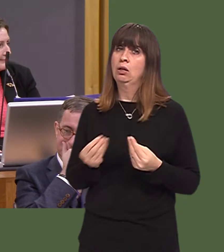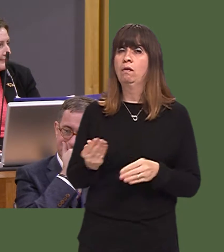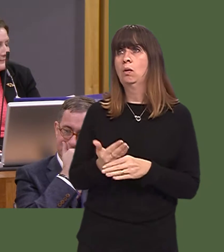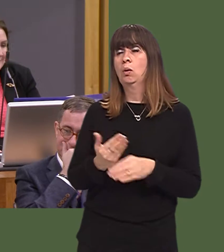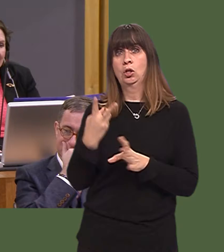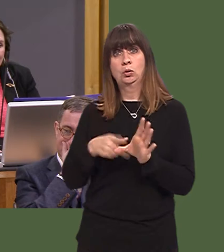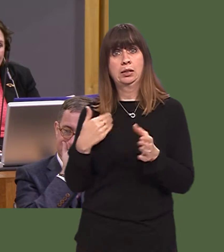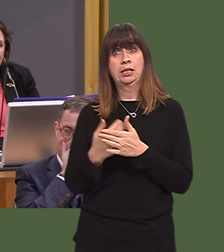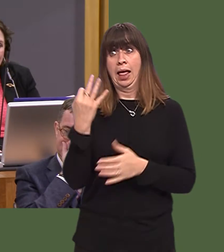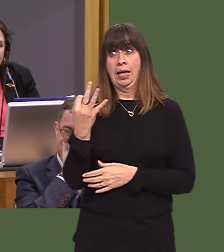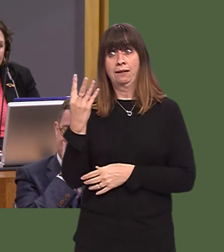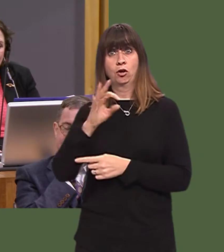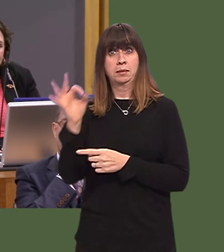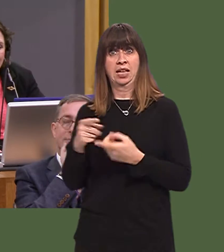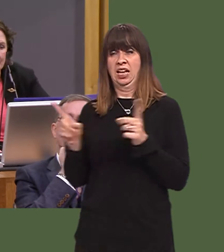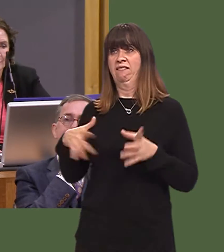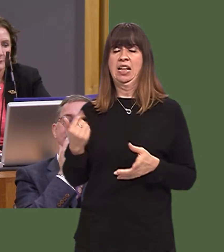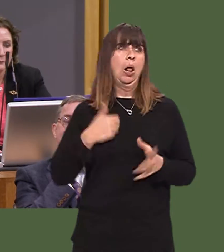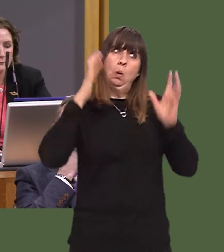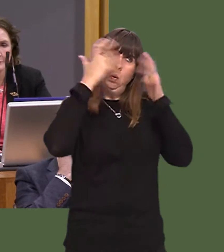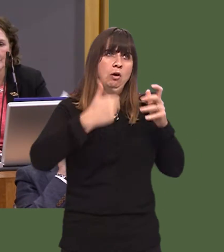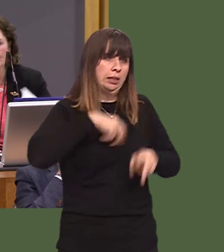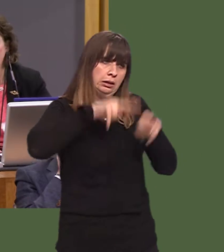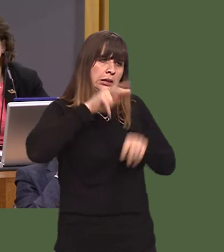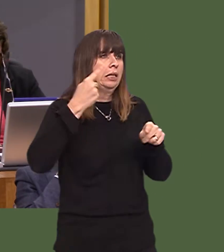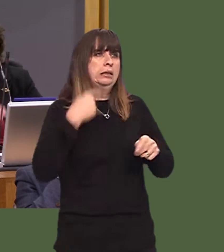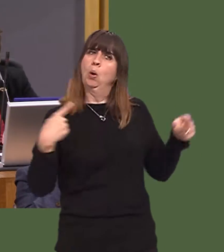two years, 84 per cent worry they may miss something serious in a patient due to workload